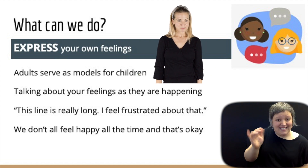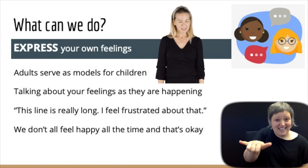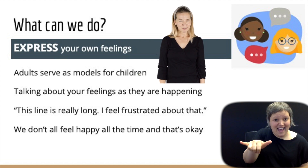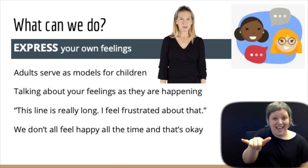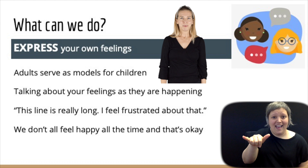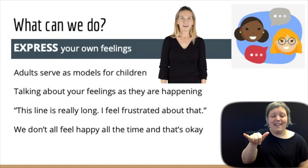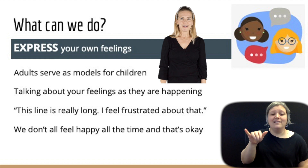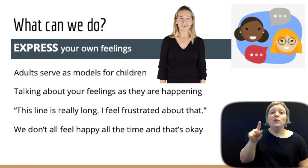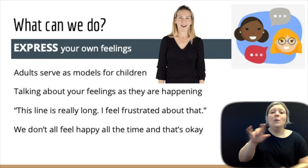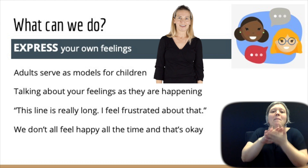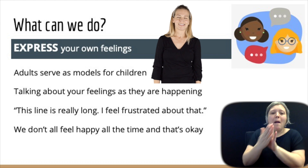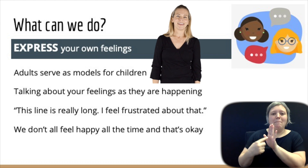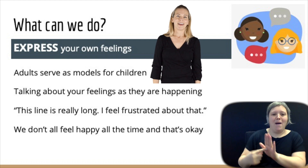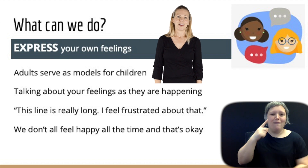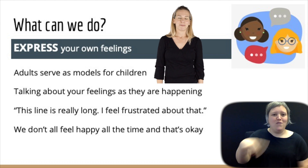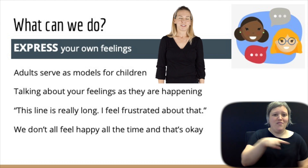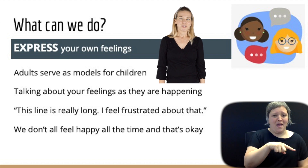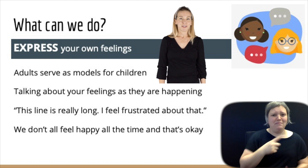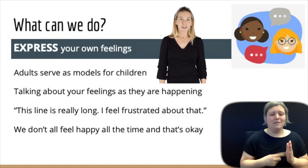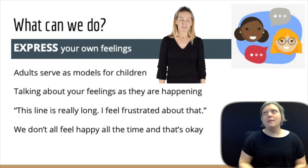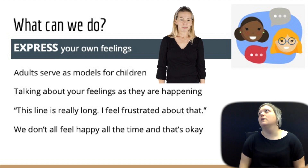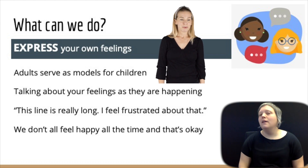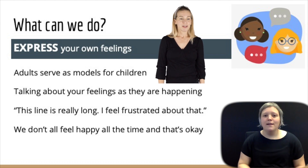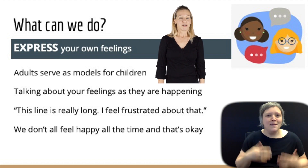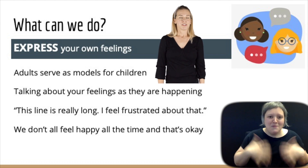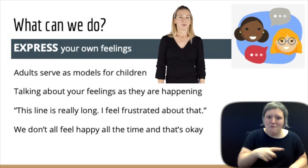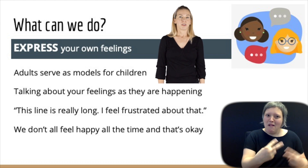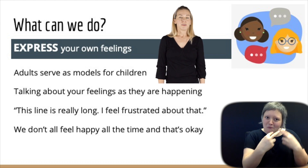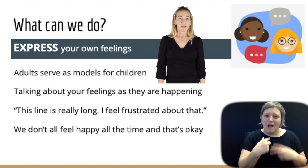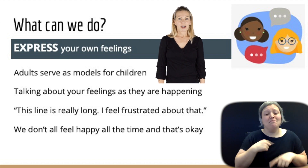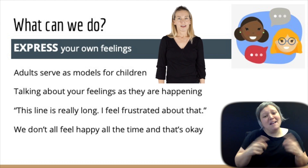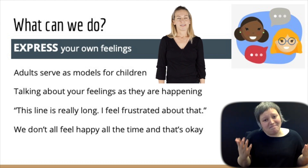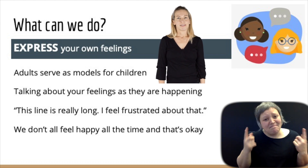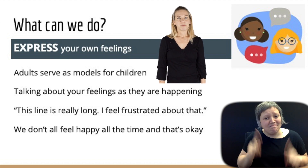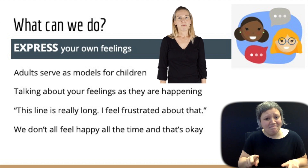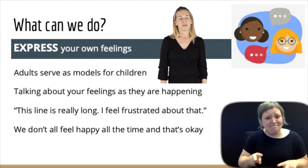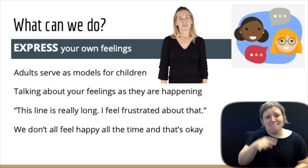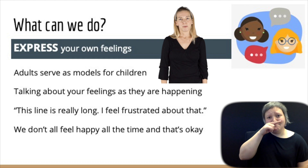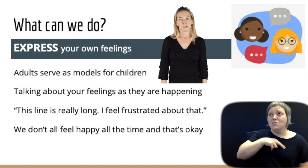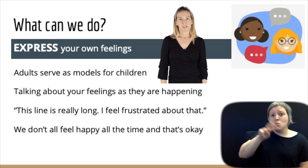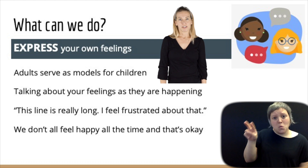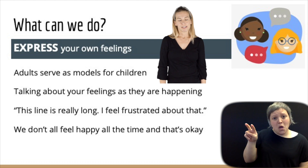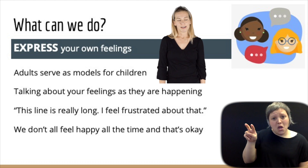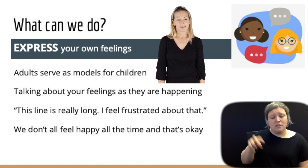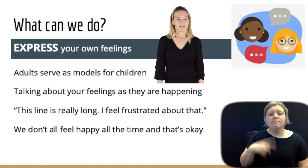If you're aware of it or not, your children are learning from you. So using that to be models for emotional literacy.